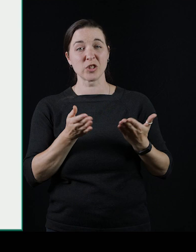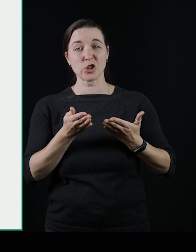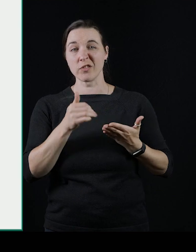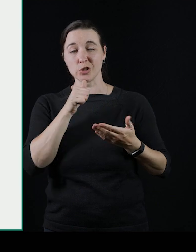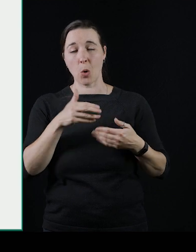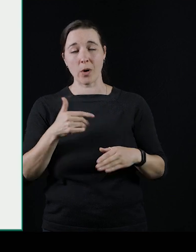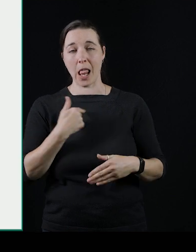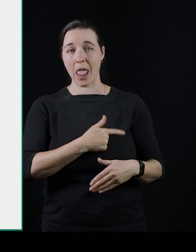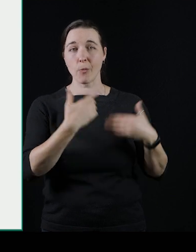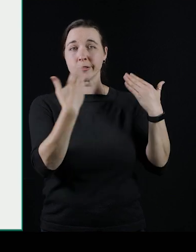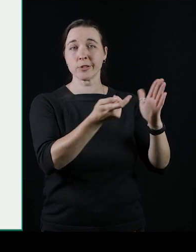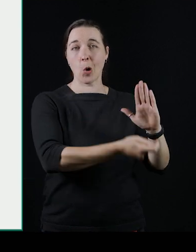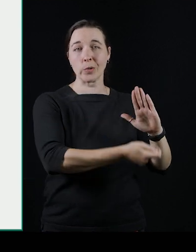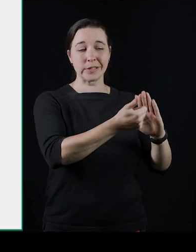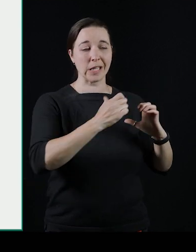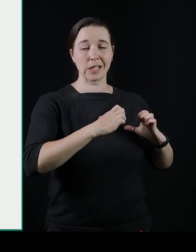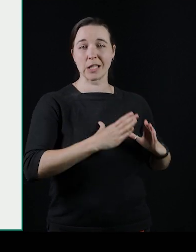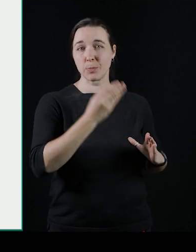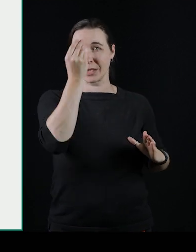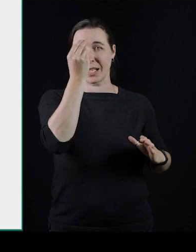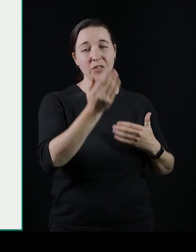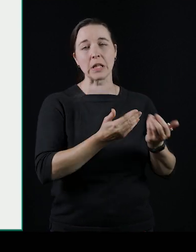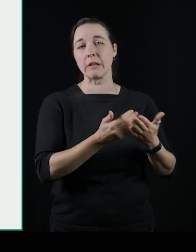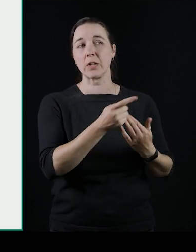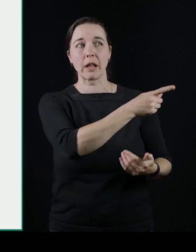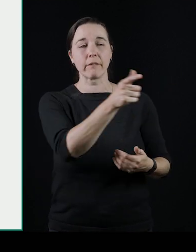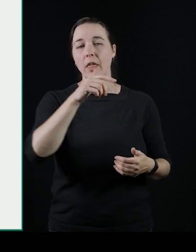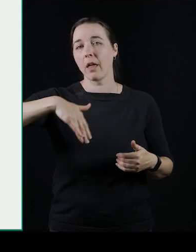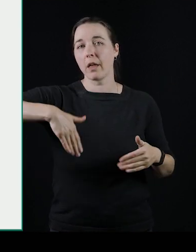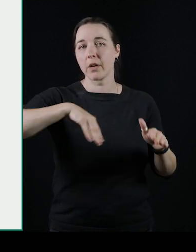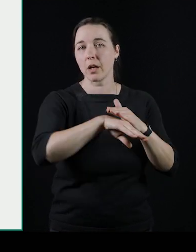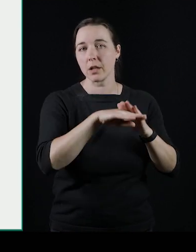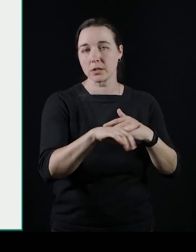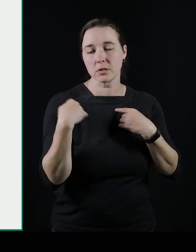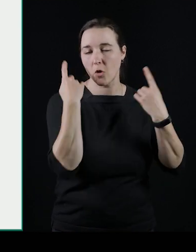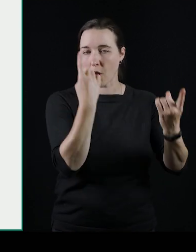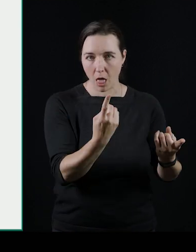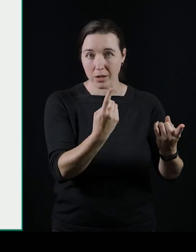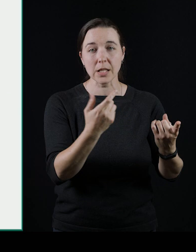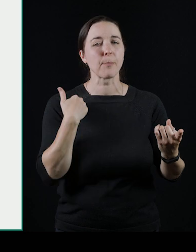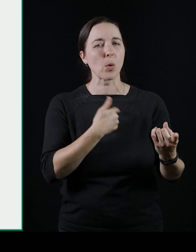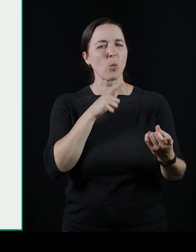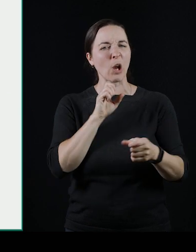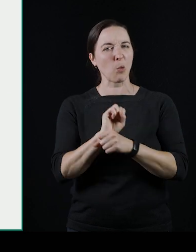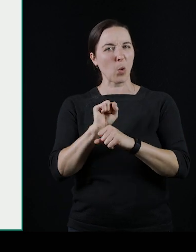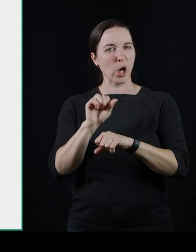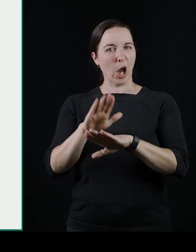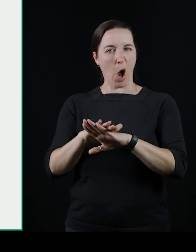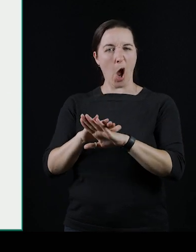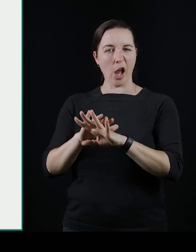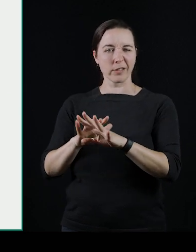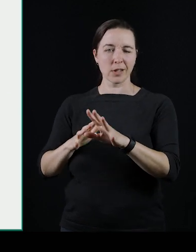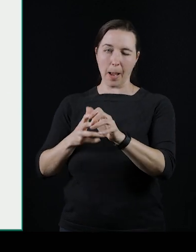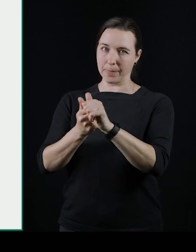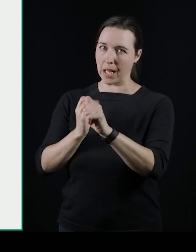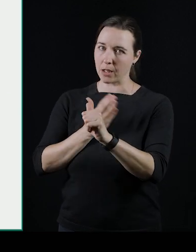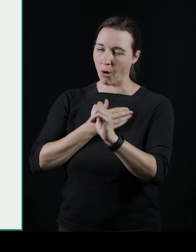to arbitrarily delete customer data even if they weren't accessed in a long time. We are working on updating our retention policy